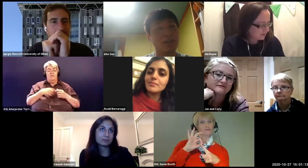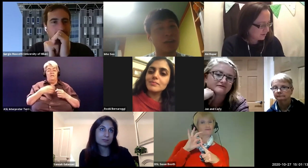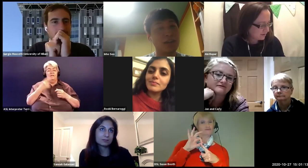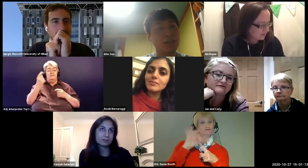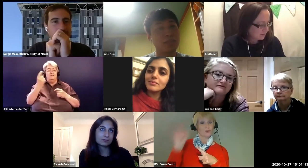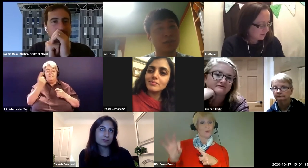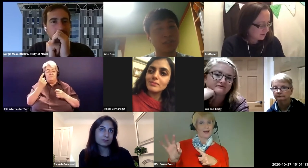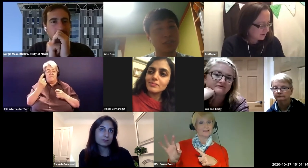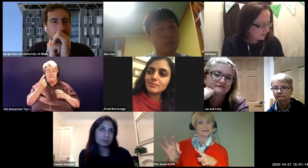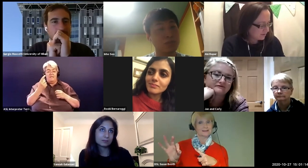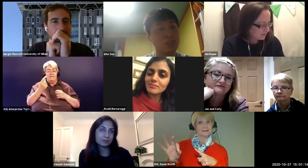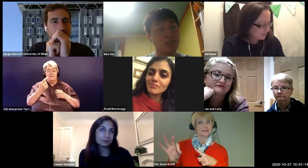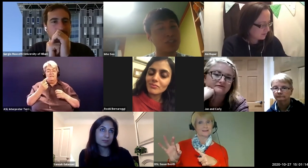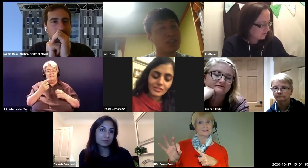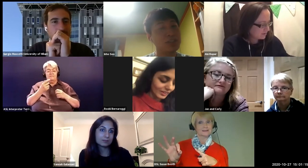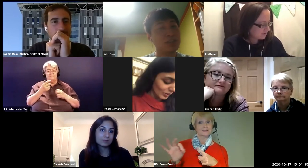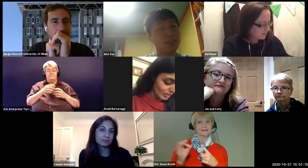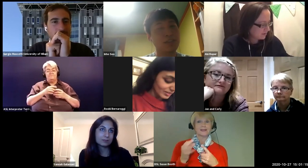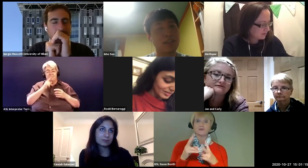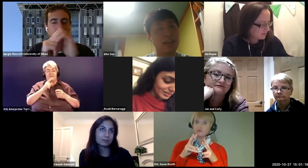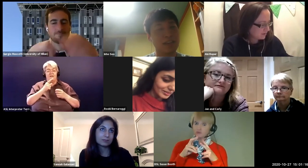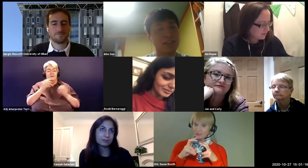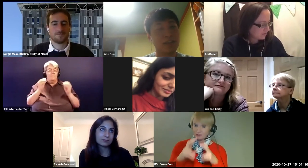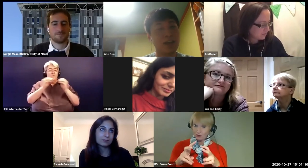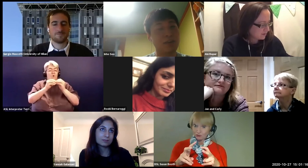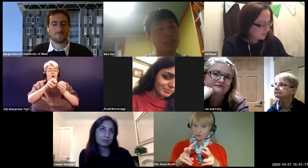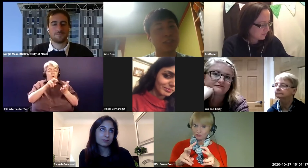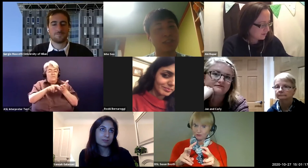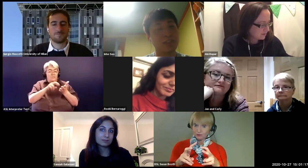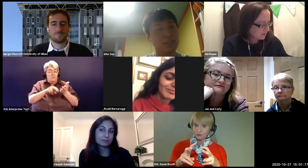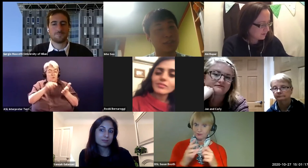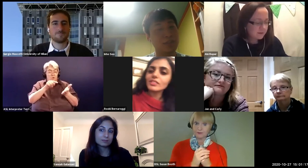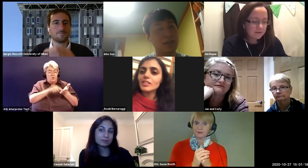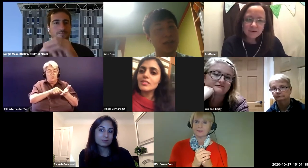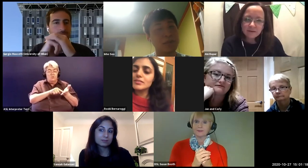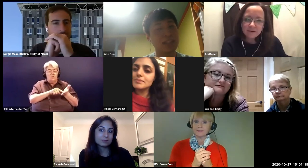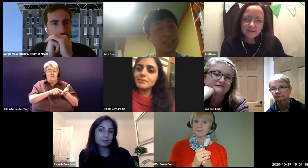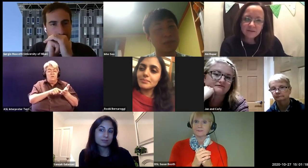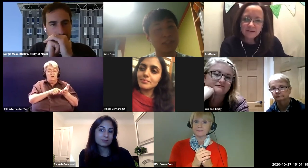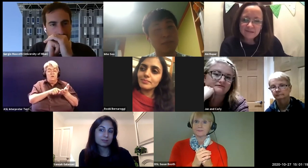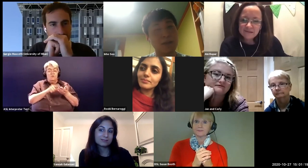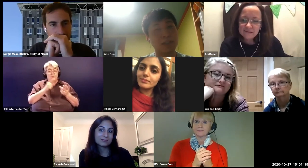I'd like to request some research that uh research the I have accessibility about